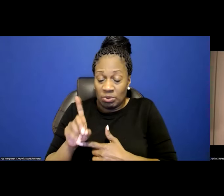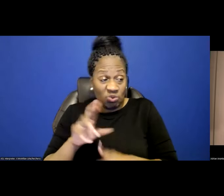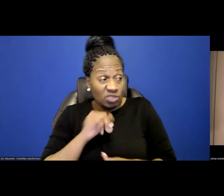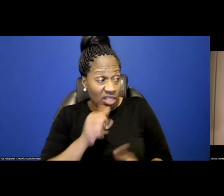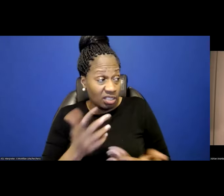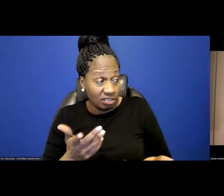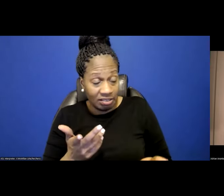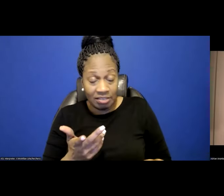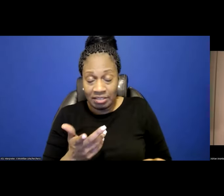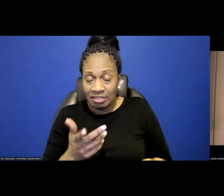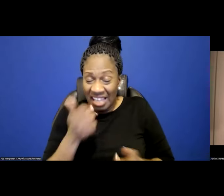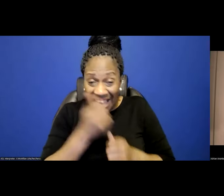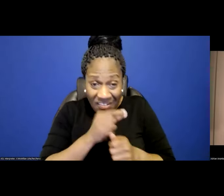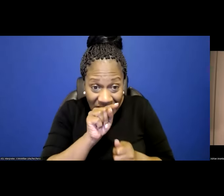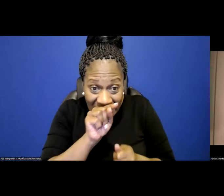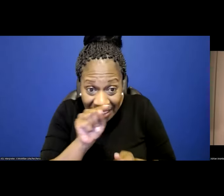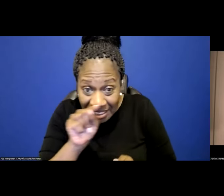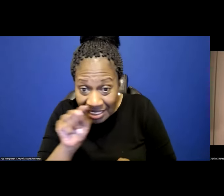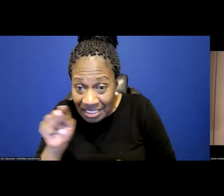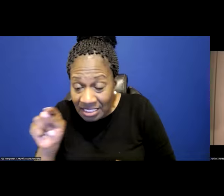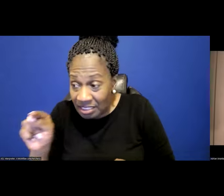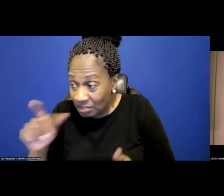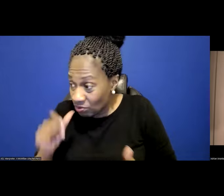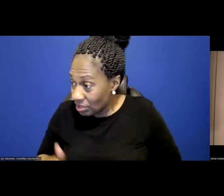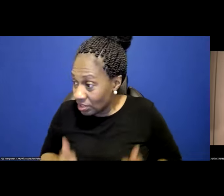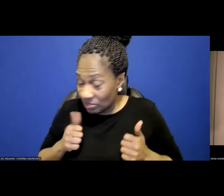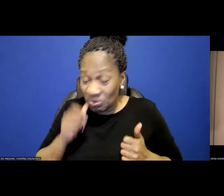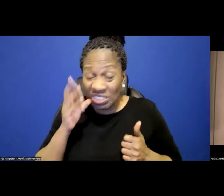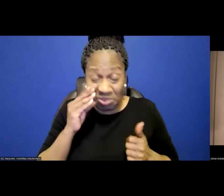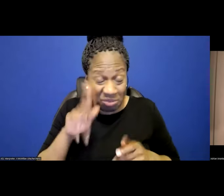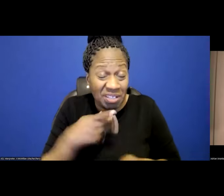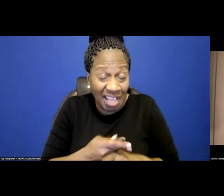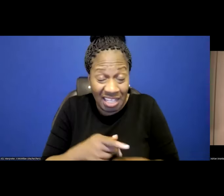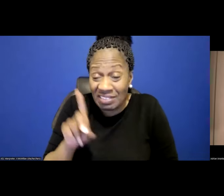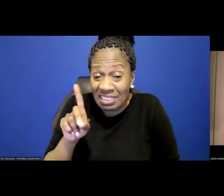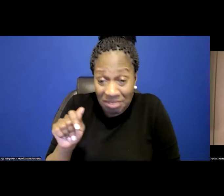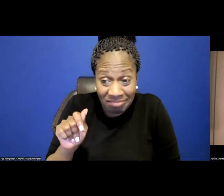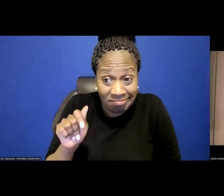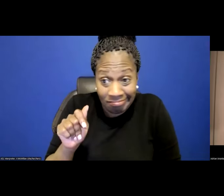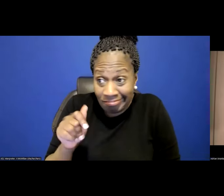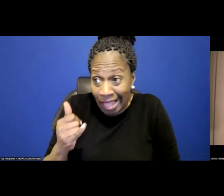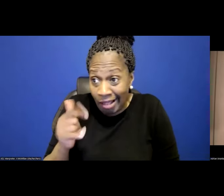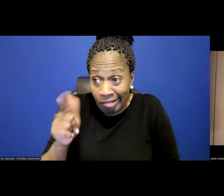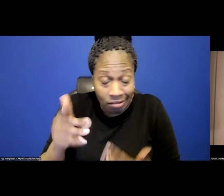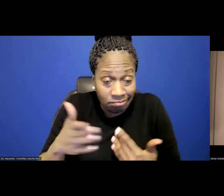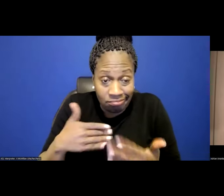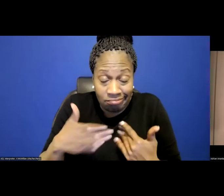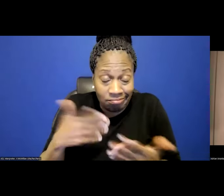in existence will experience a disability at some point. [Julia] Yeah, yeah. And this idea of sometimes